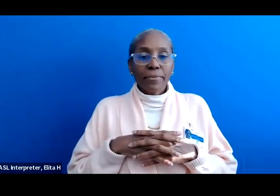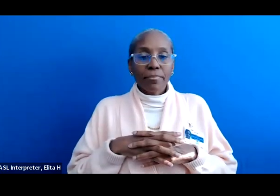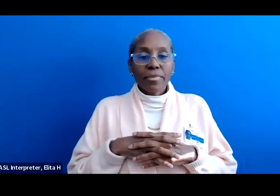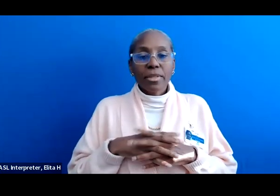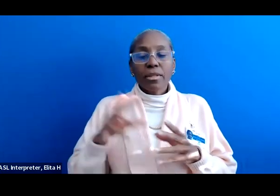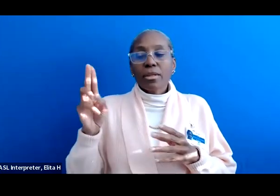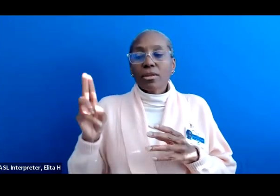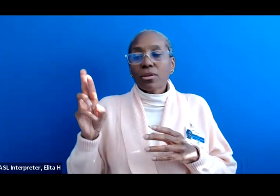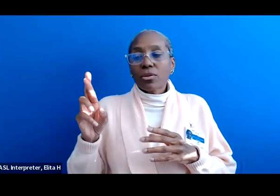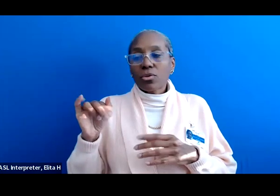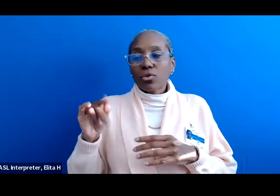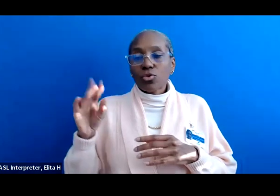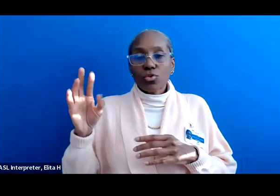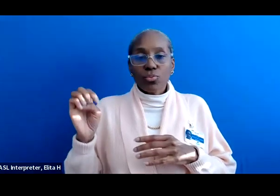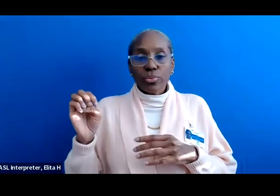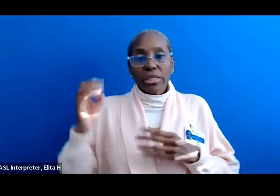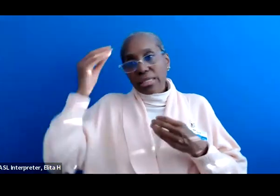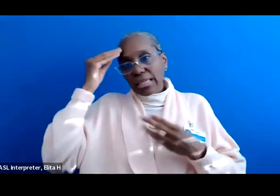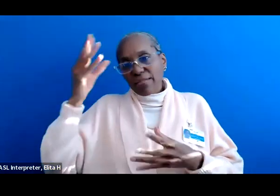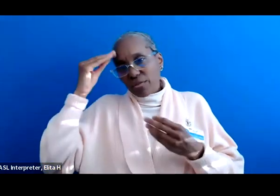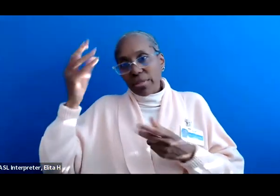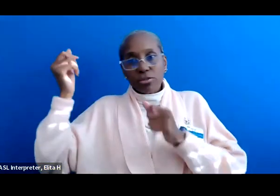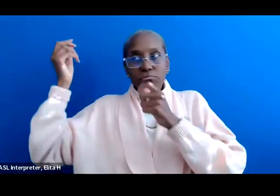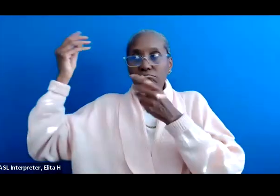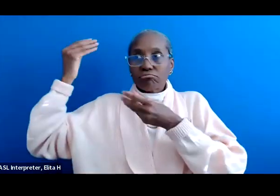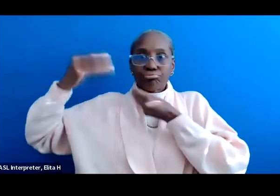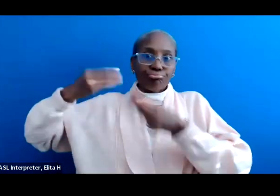There's so much coming down the pike about urine and bladder control.